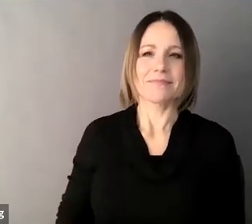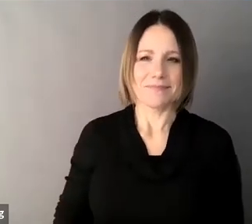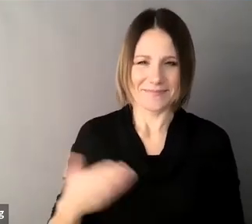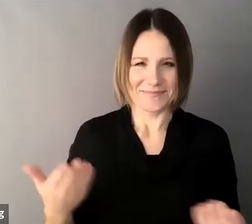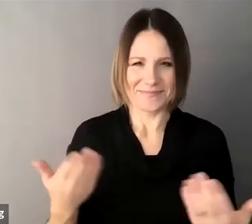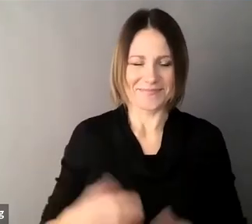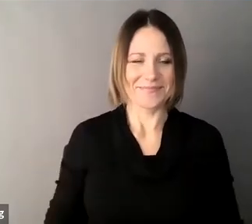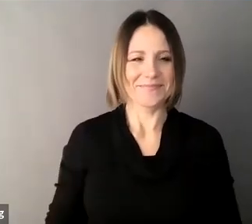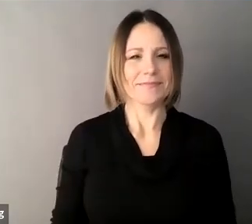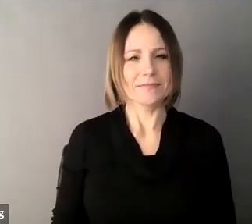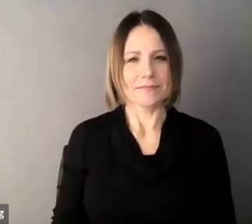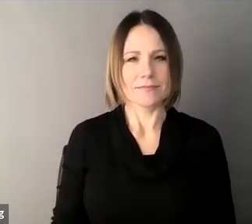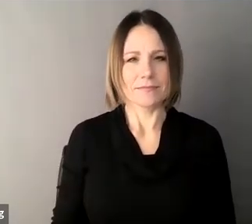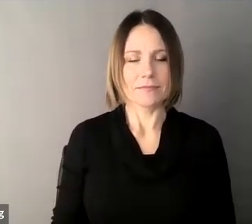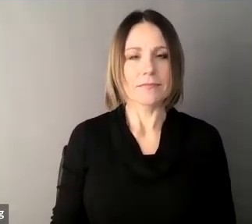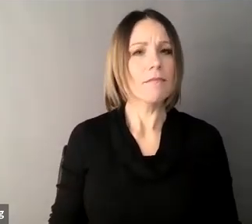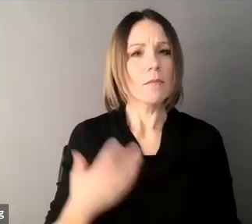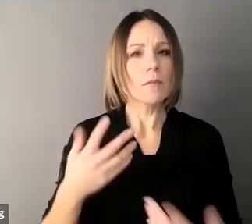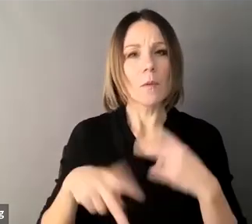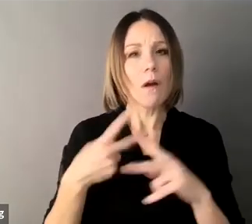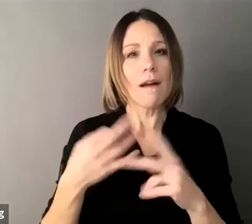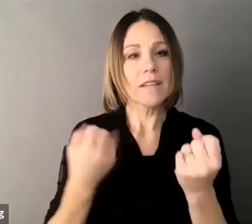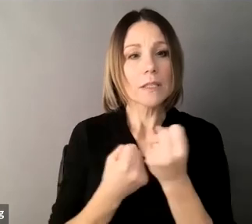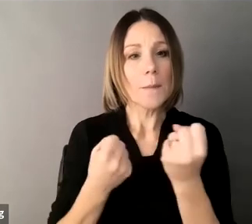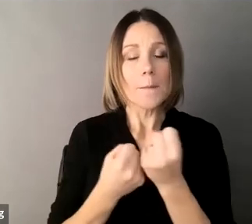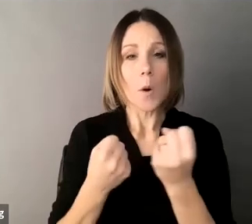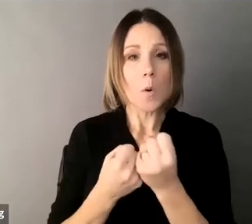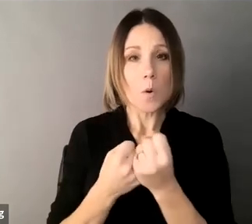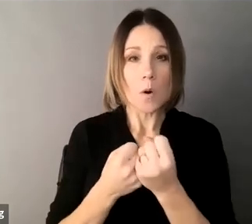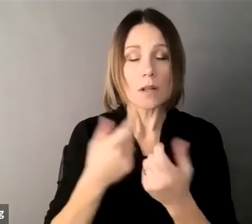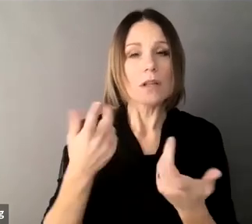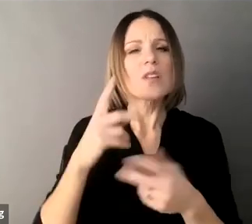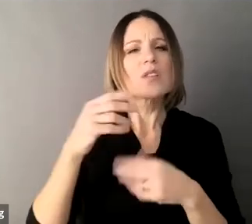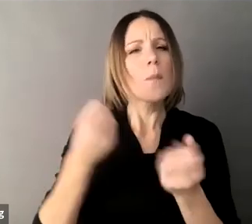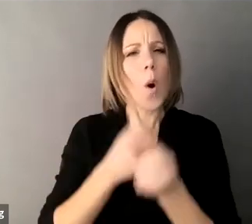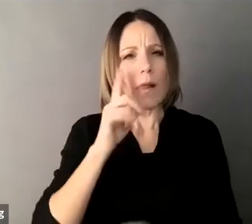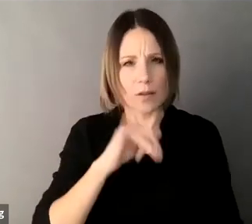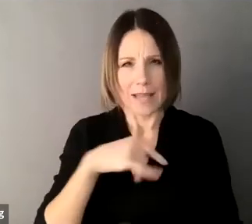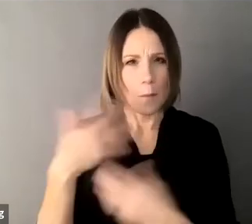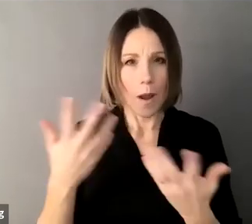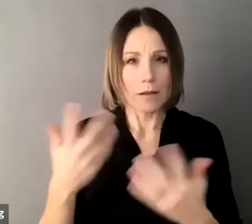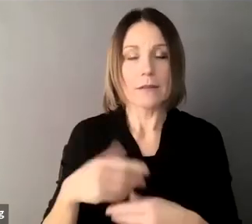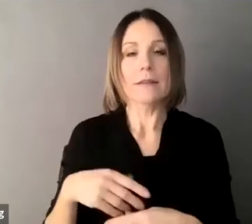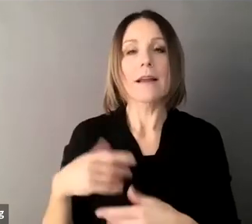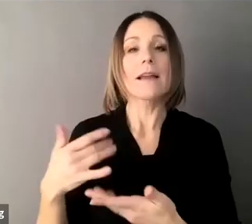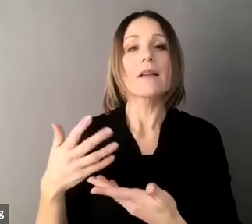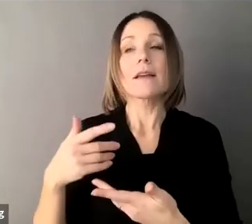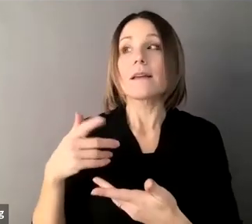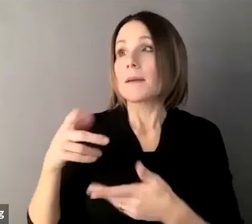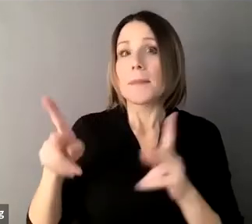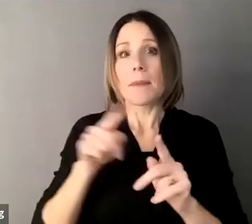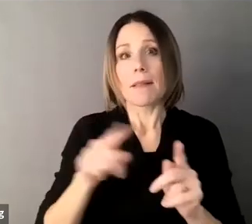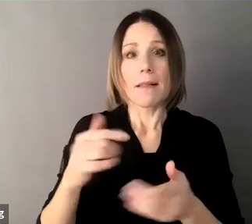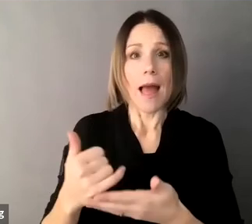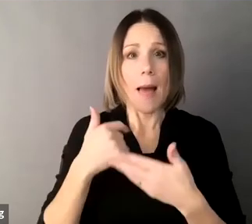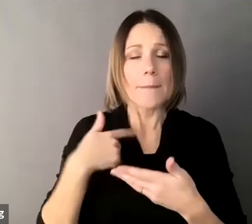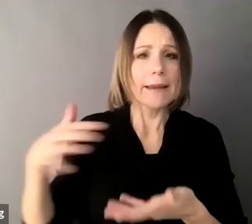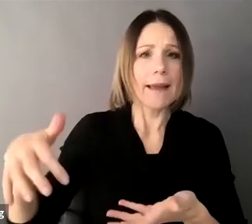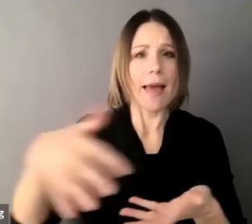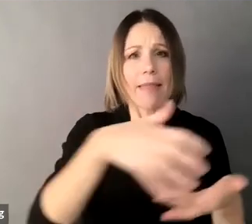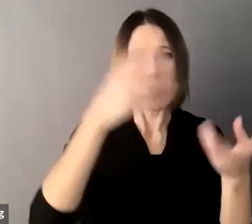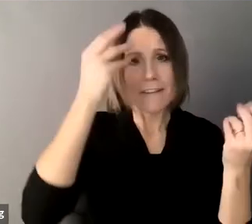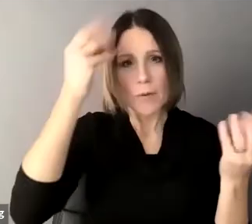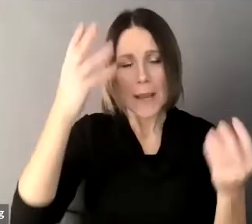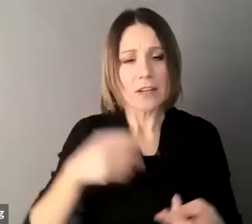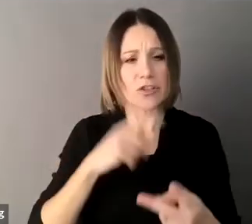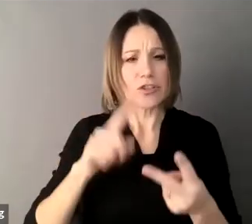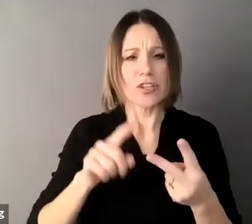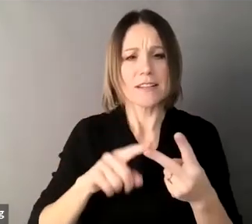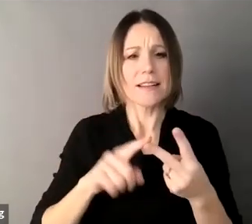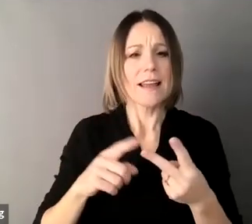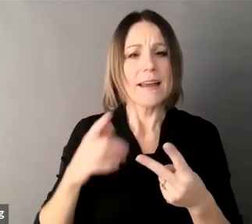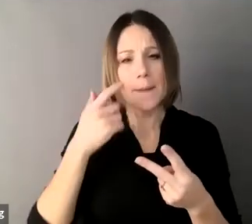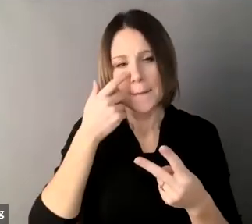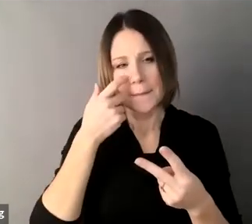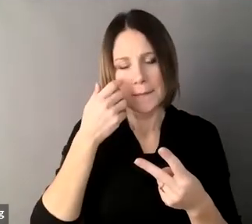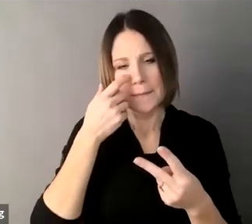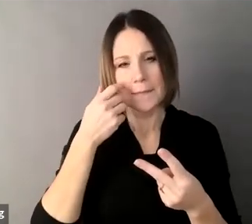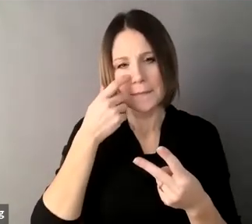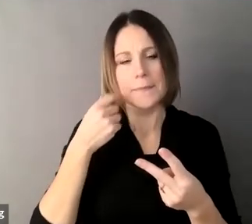what kind of support gathering information technically tech teaching the decision maker